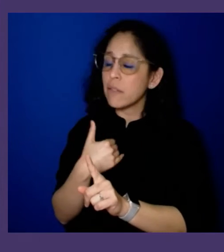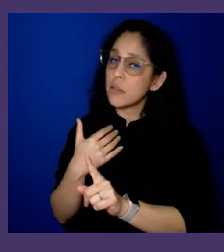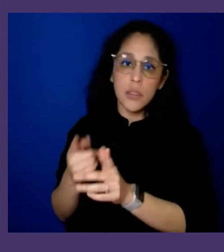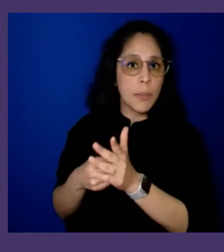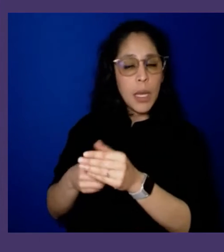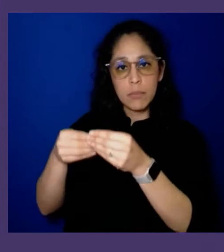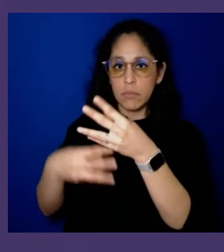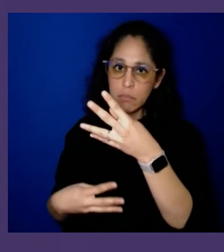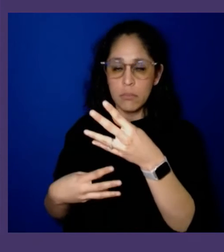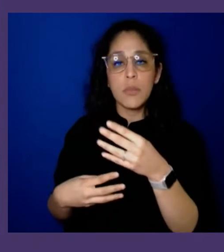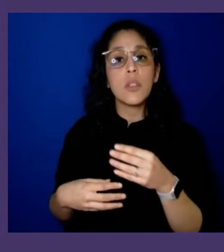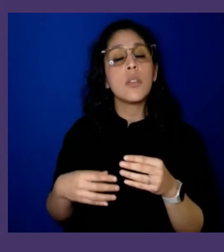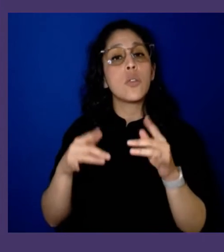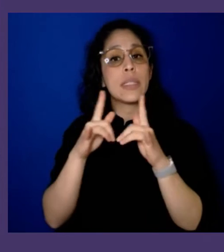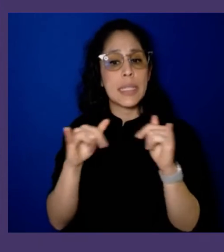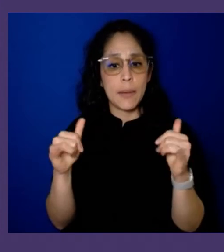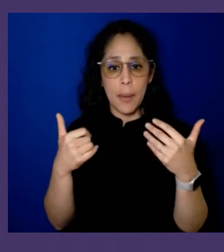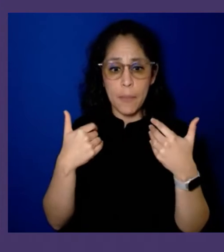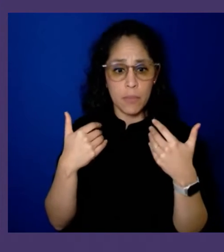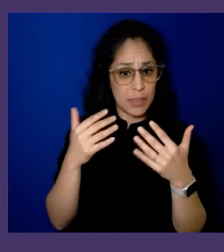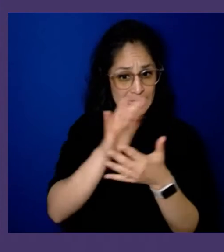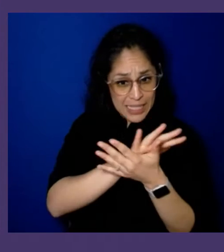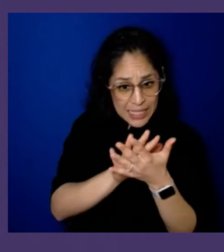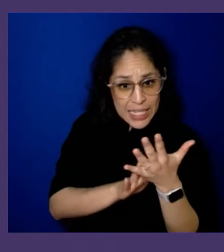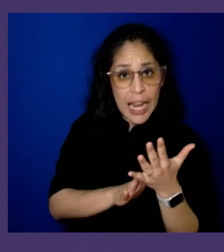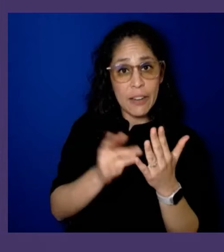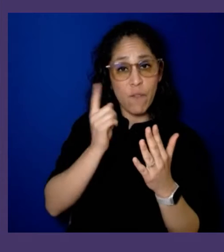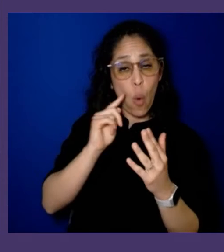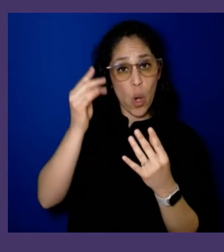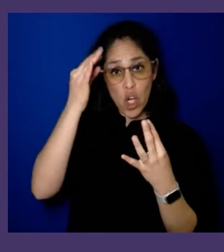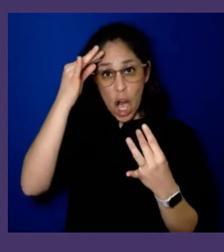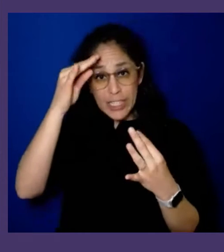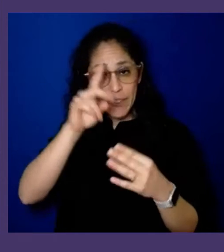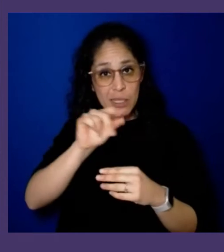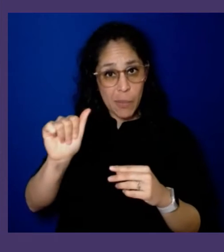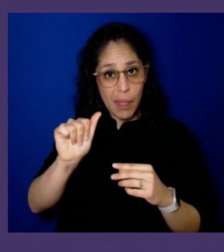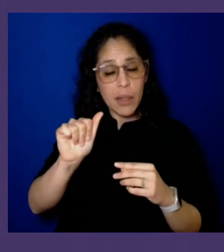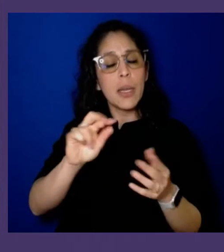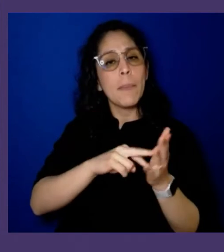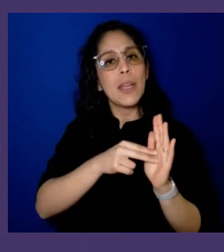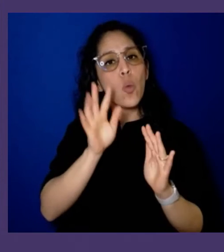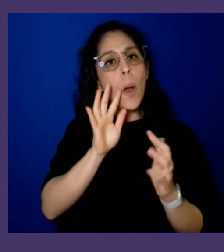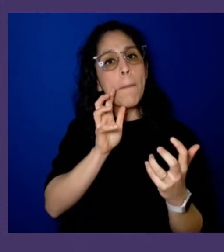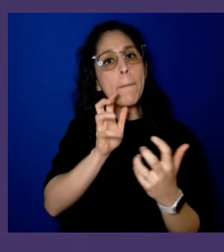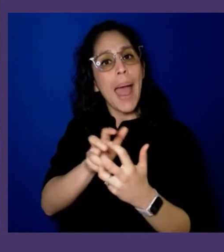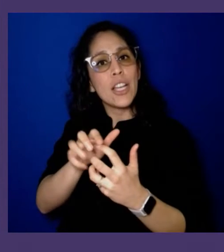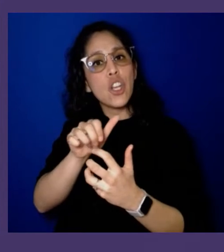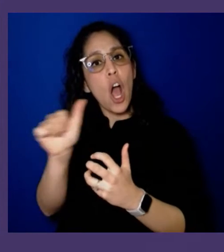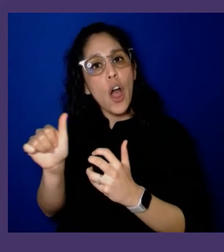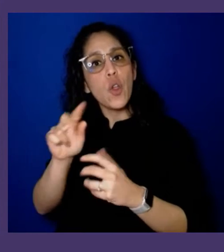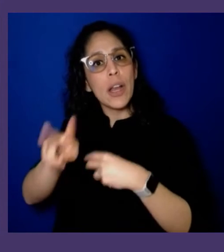to help people who have other disabilities. Whether you're aware of them or not,